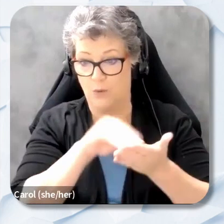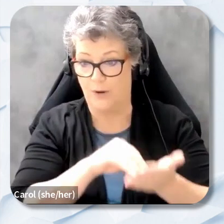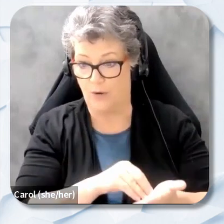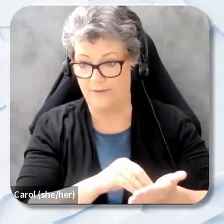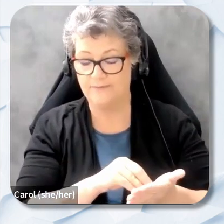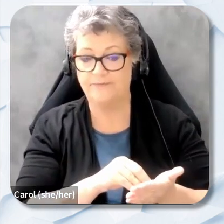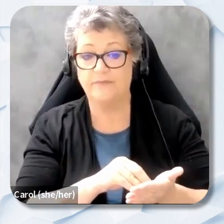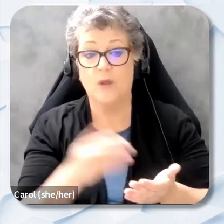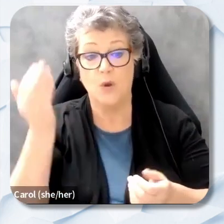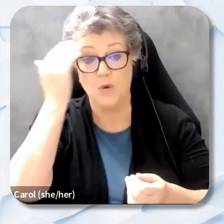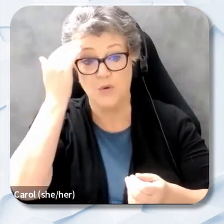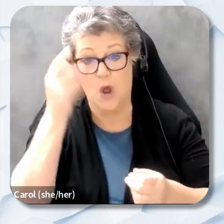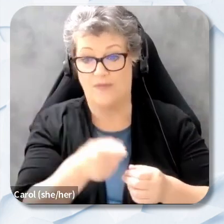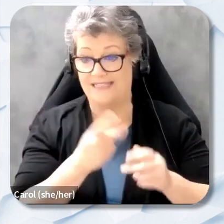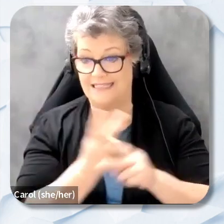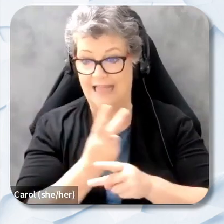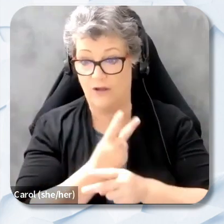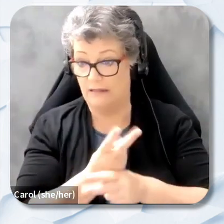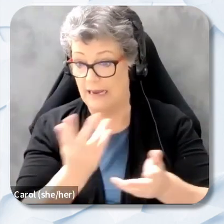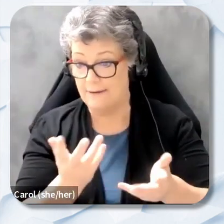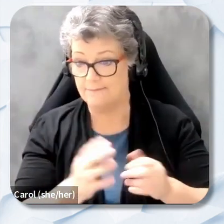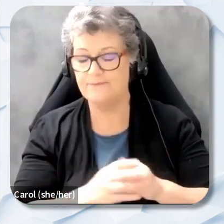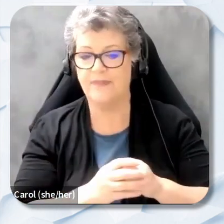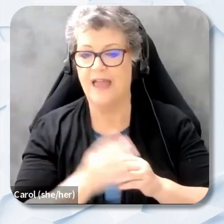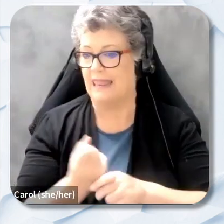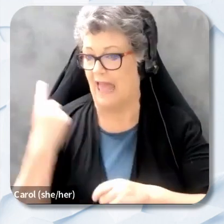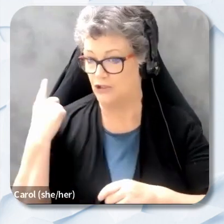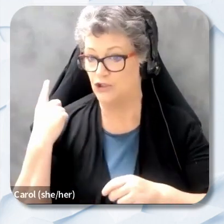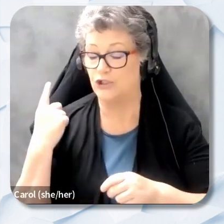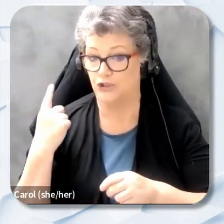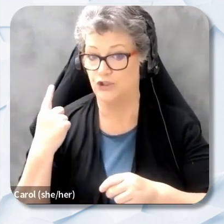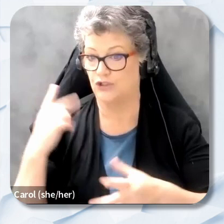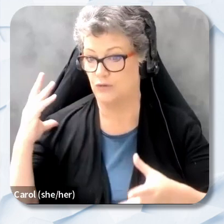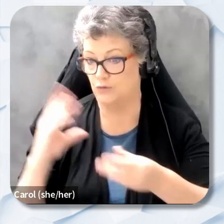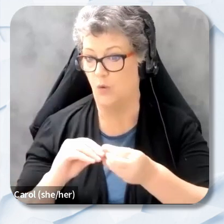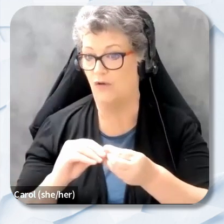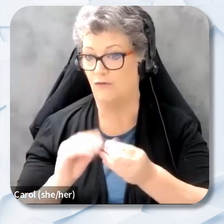Please note that this is calculated by taking last year's books and material Purchases total